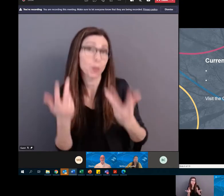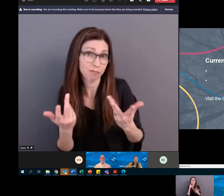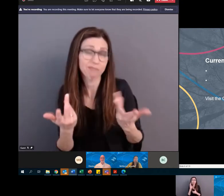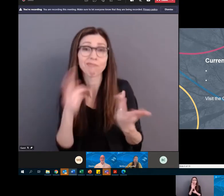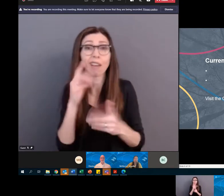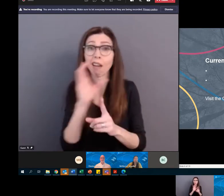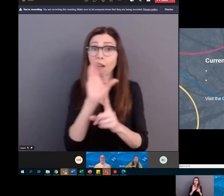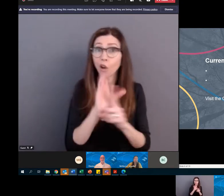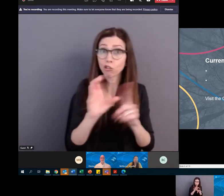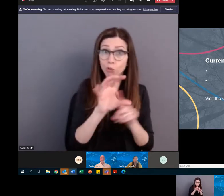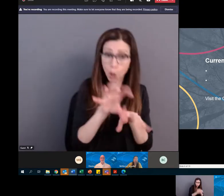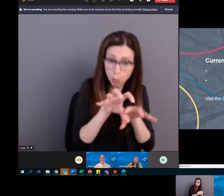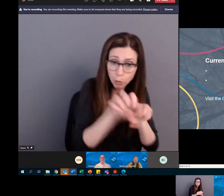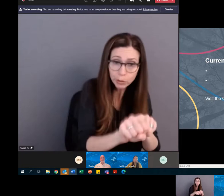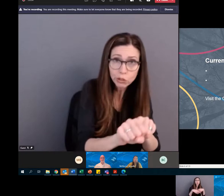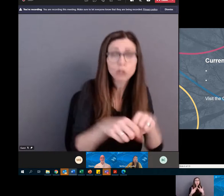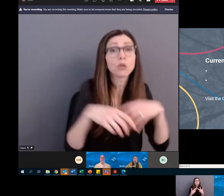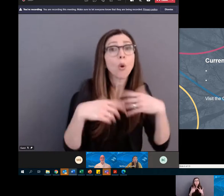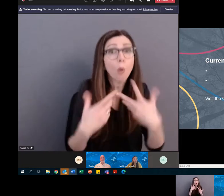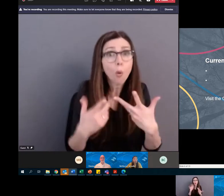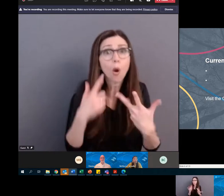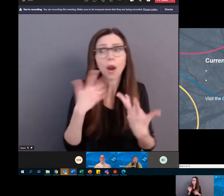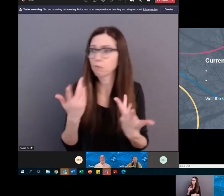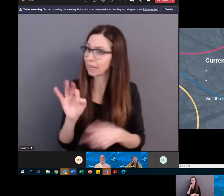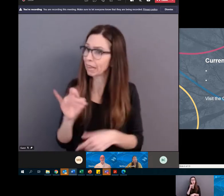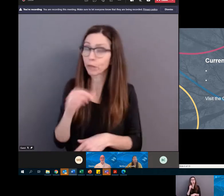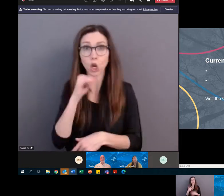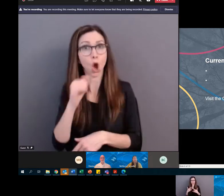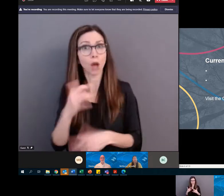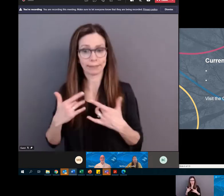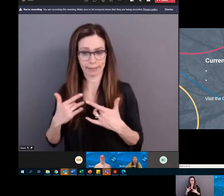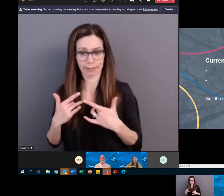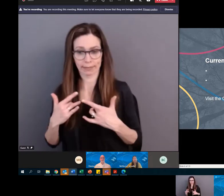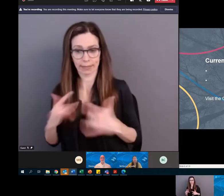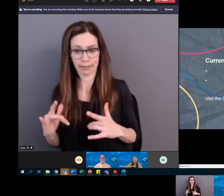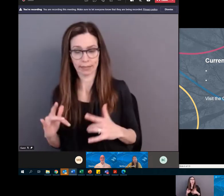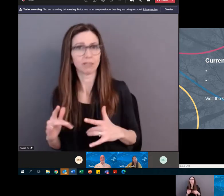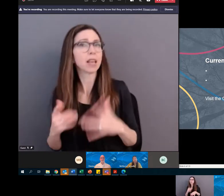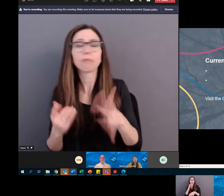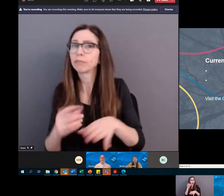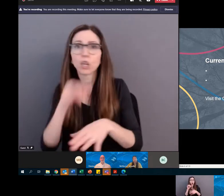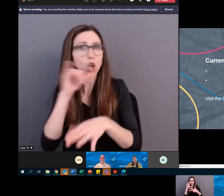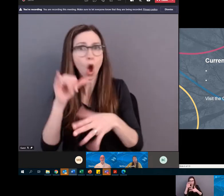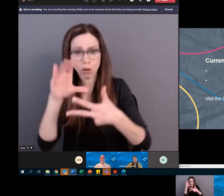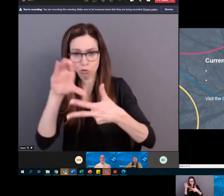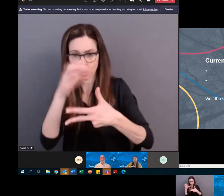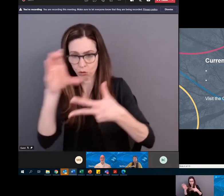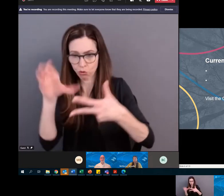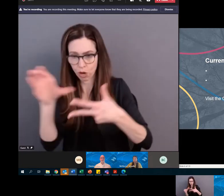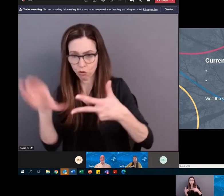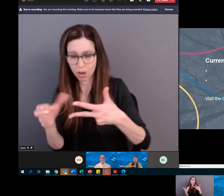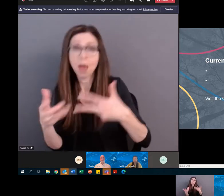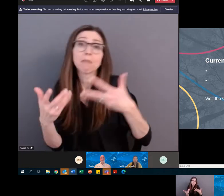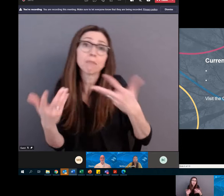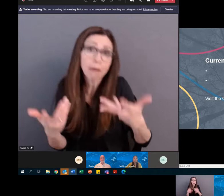will not be a criterion for eligibility of your project but it can affect the assessment outcome